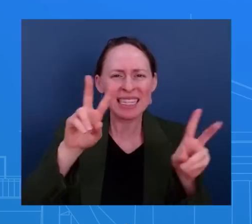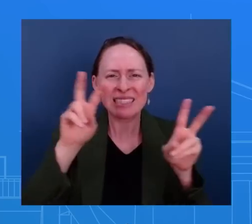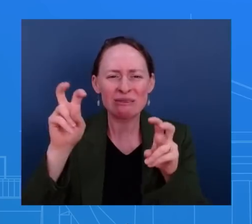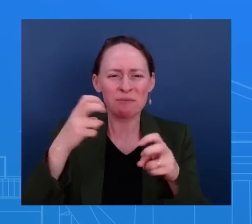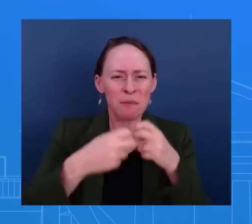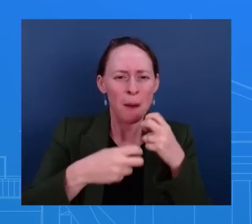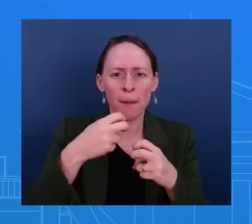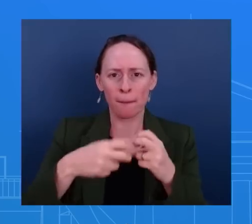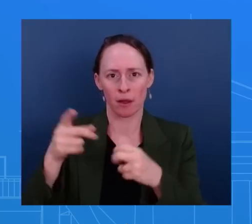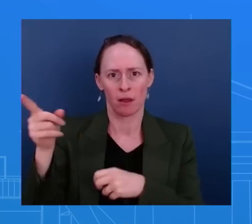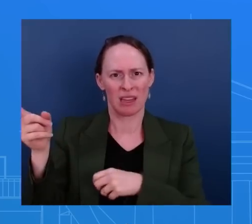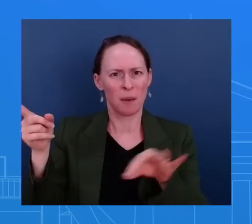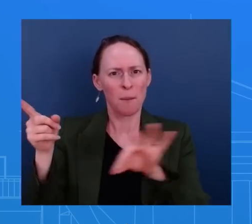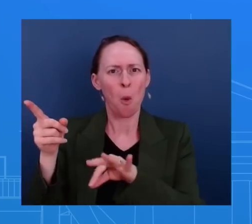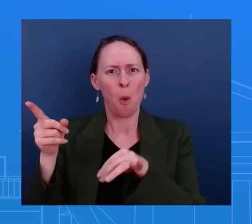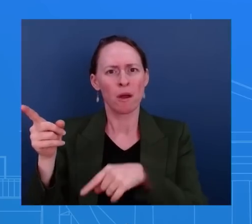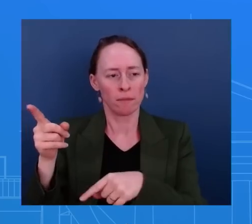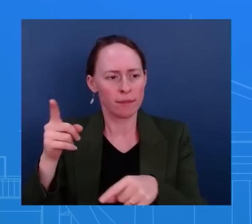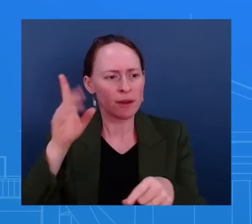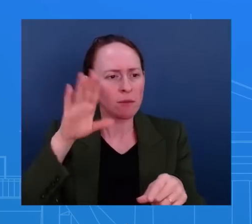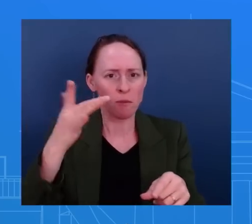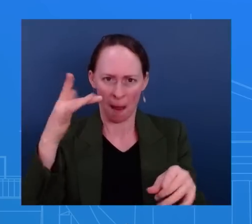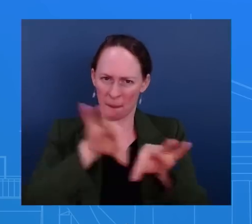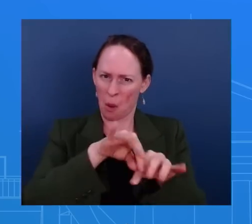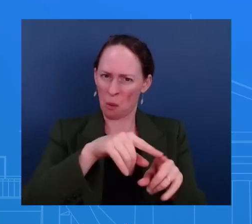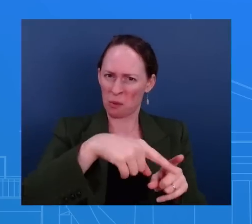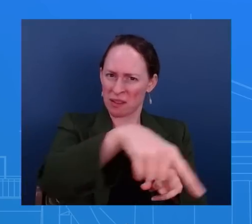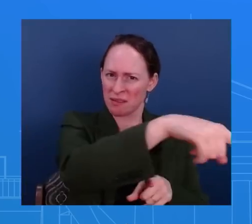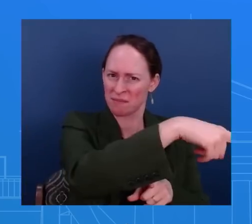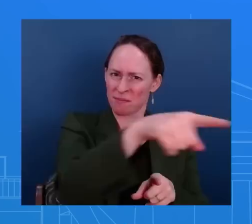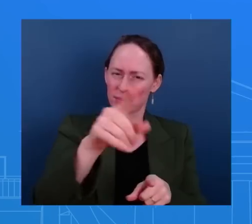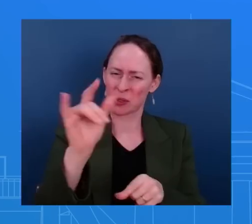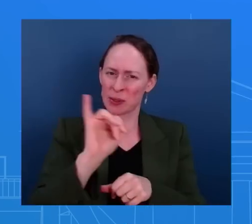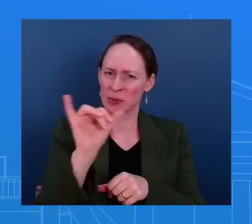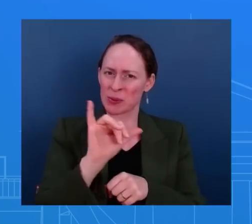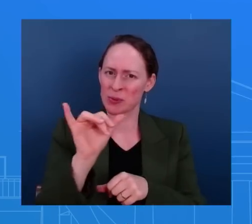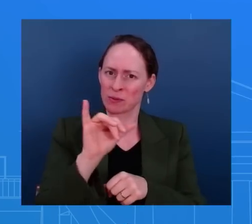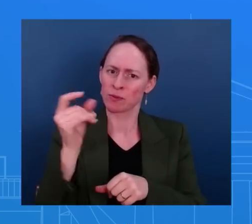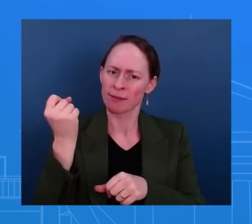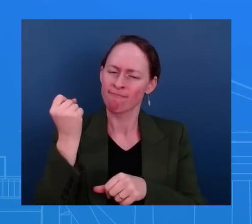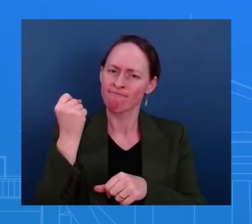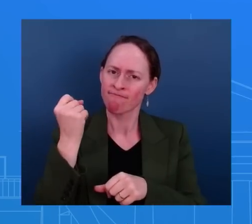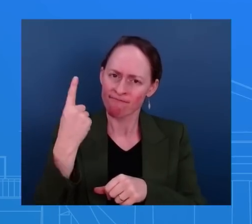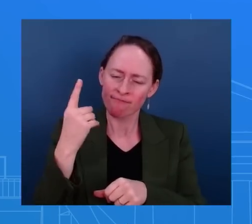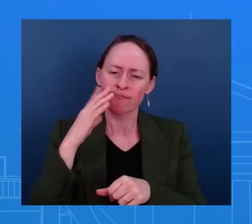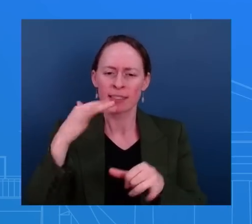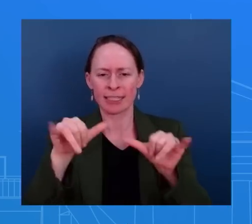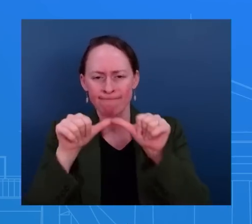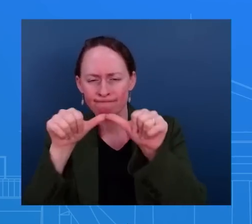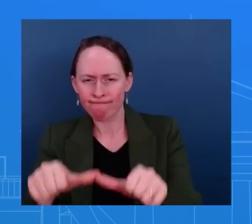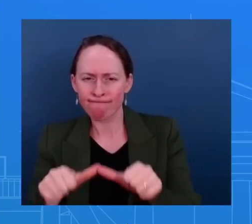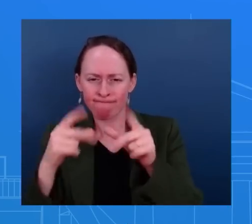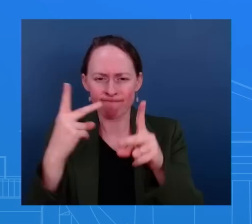Majority of Americans care about it. And so, that's where we're going to be, where majority of Americans are. Go ahead, Jared. The Press: I have -- Ms. Jean-Pierre: Oh, I'm so sorry. The Press: You're fine. Ms. Jean-Pierre: I'm so sorry. I'm sorry.